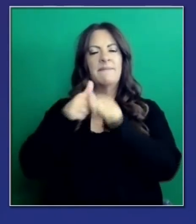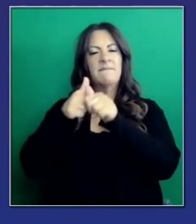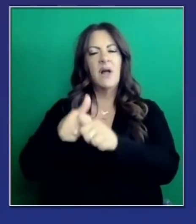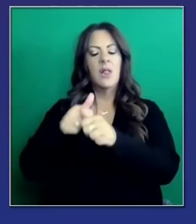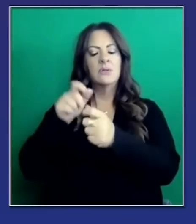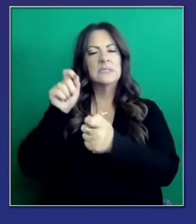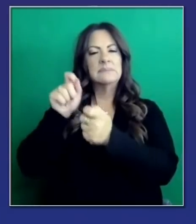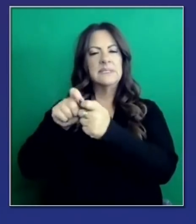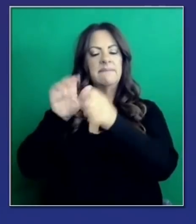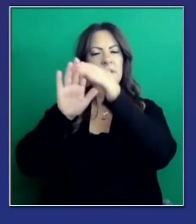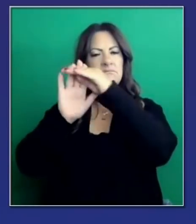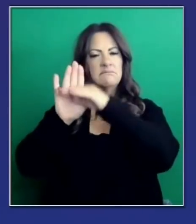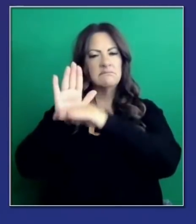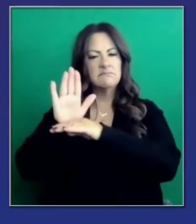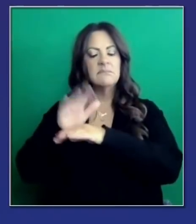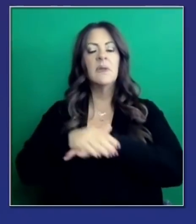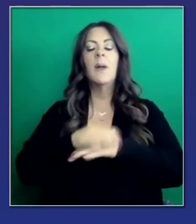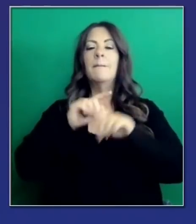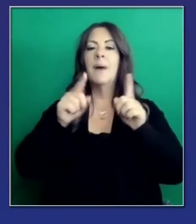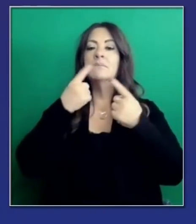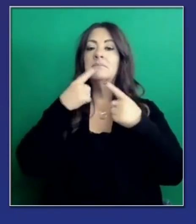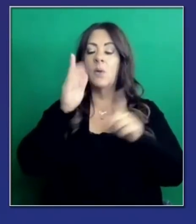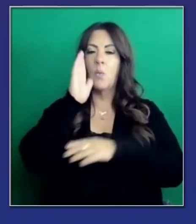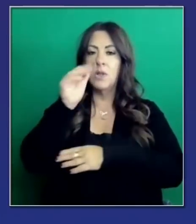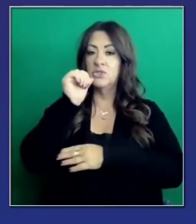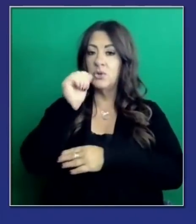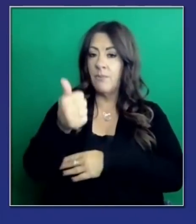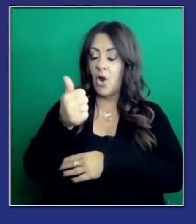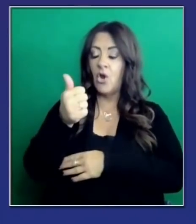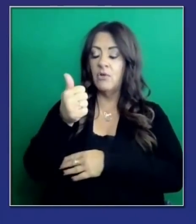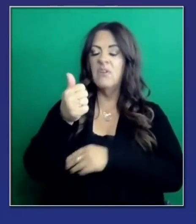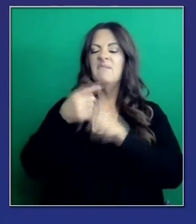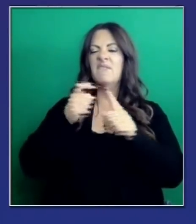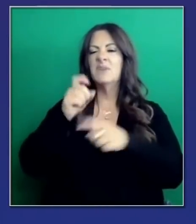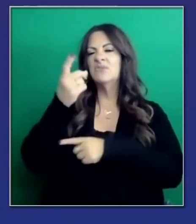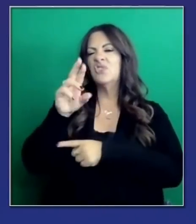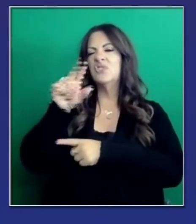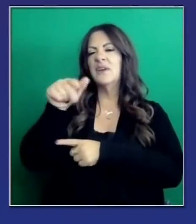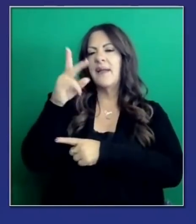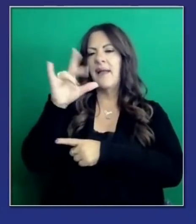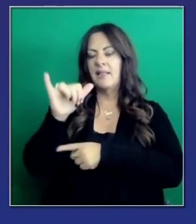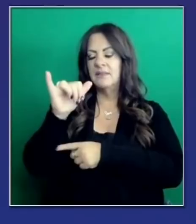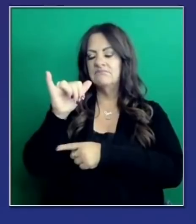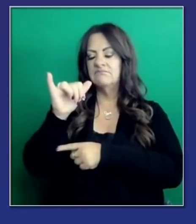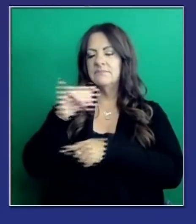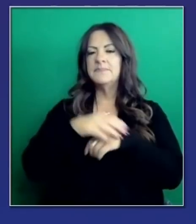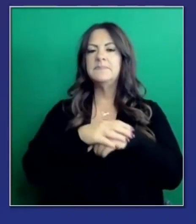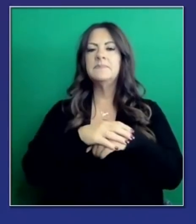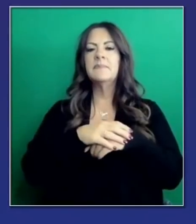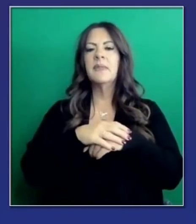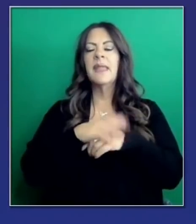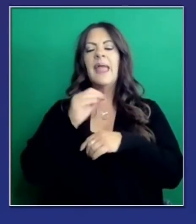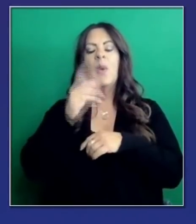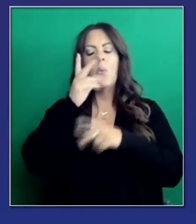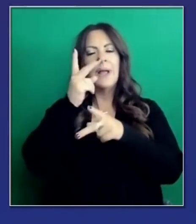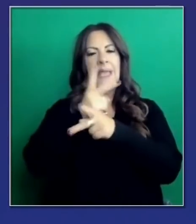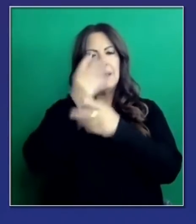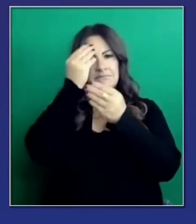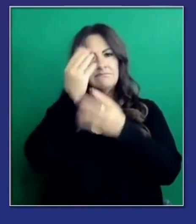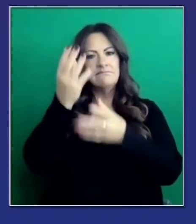CERTAINLY SPORTS CAN RESUME FOR COMPETITION IN PARTICULAR WITH MODIFICATIONS AND CONSIDERATIONS. I NOTED THAT TOMORROW, THE